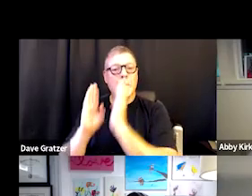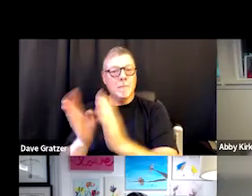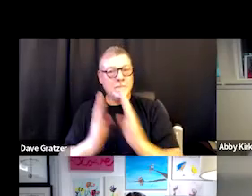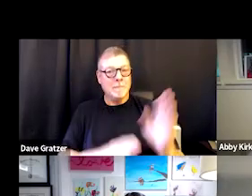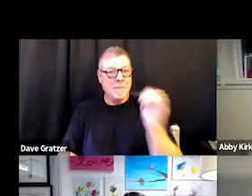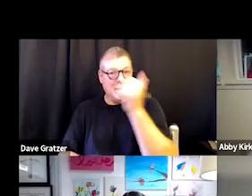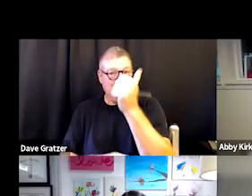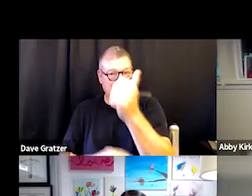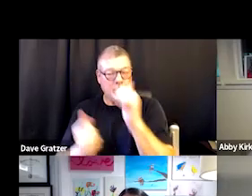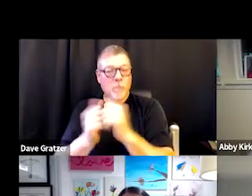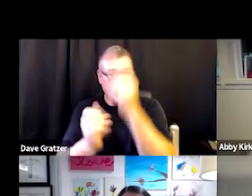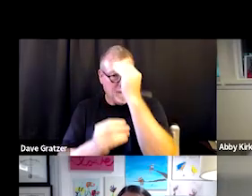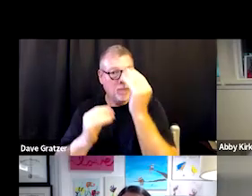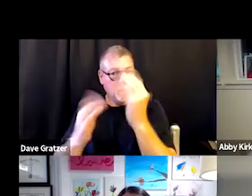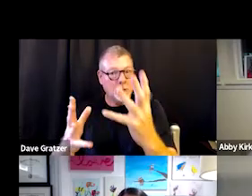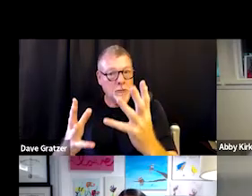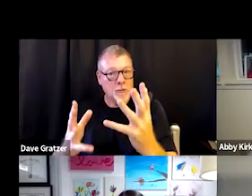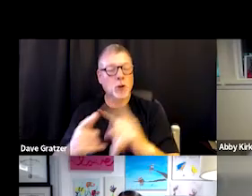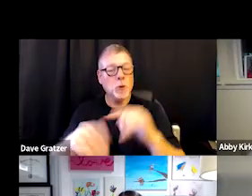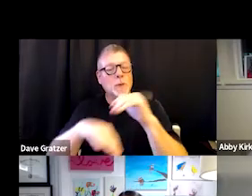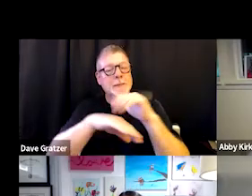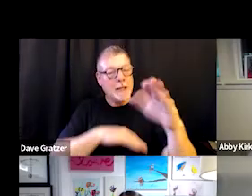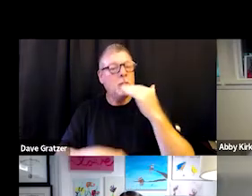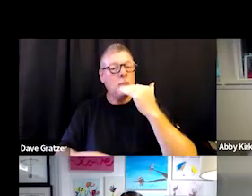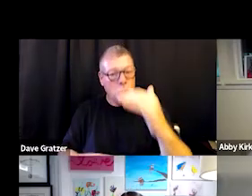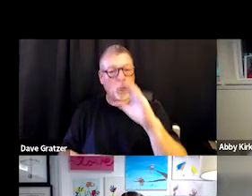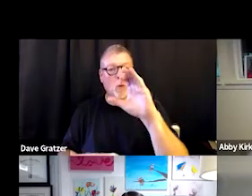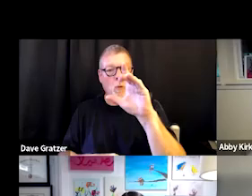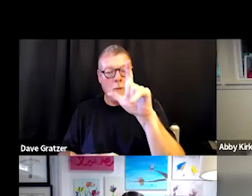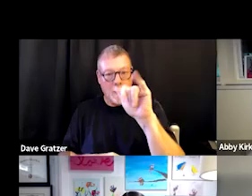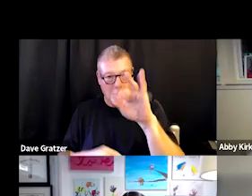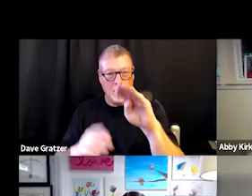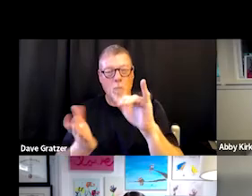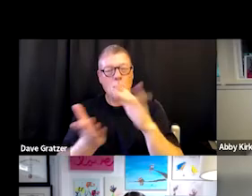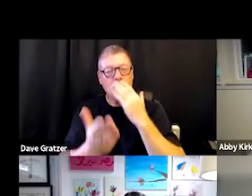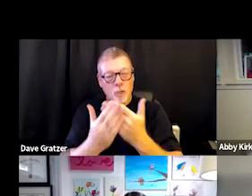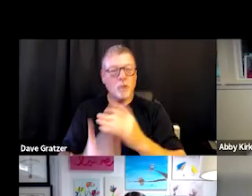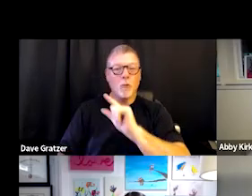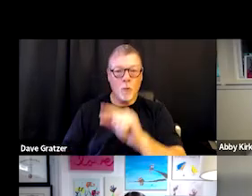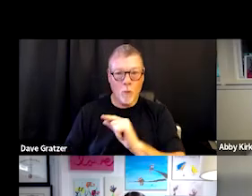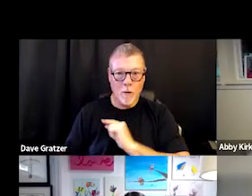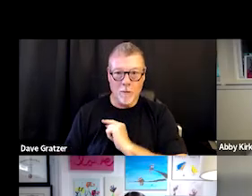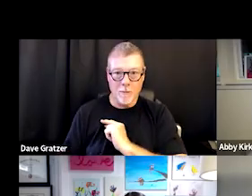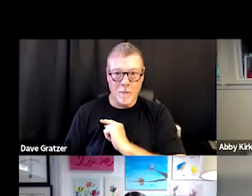that you need to submit good quality claims. And then I would encourage you to connect